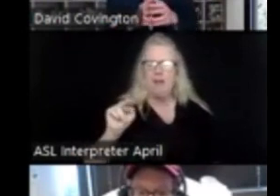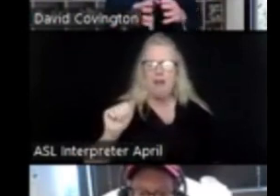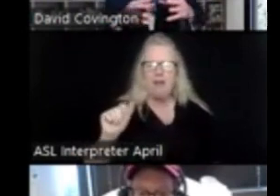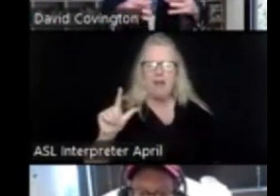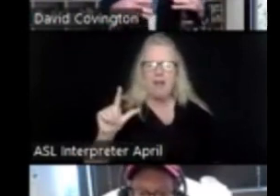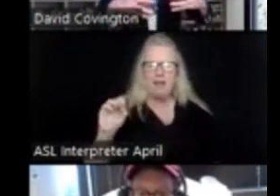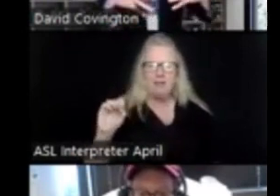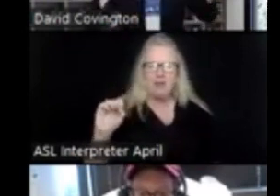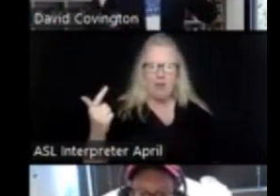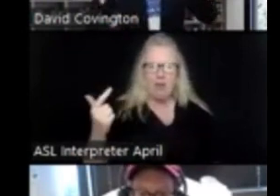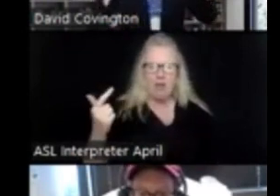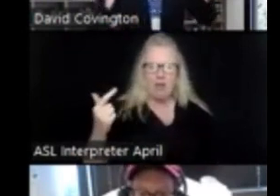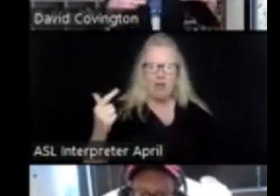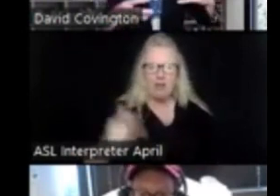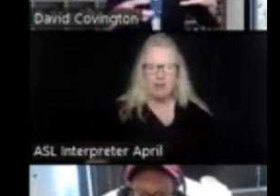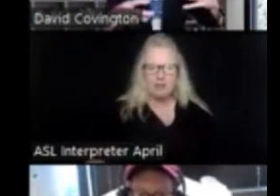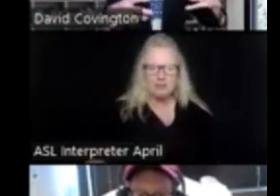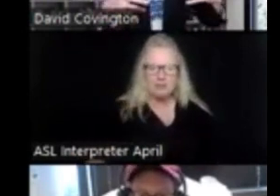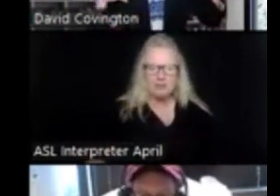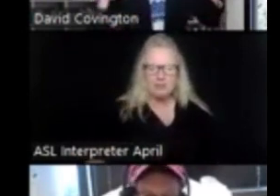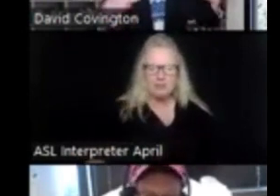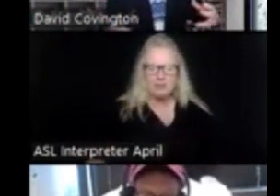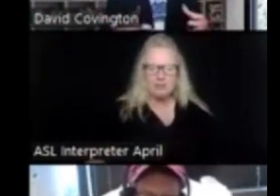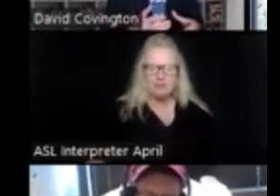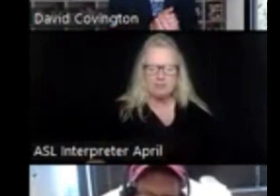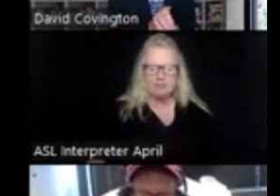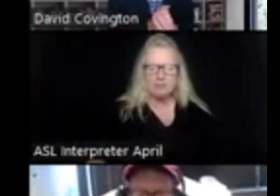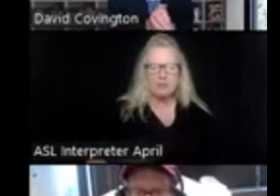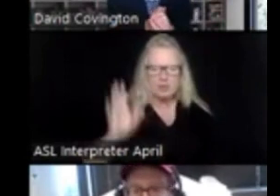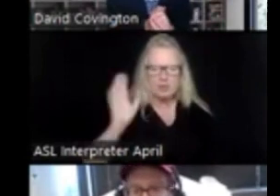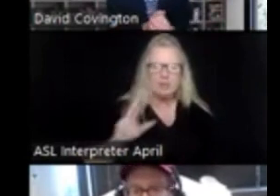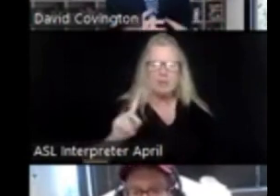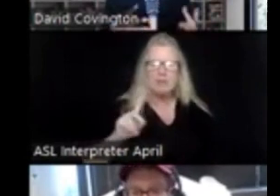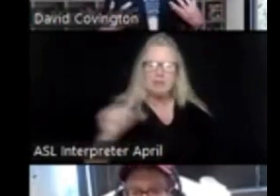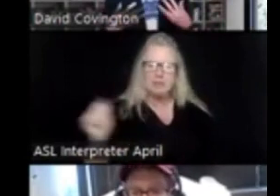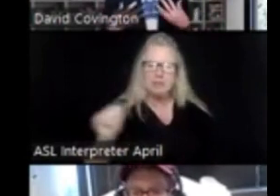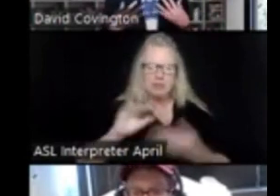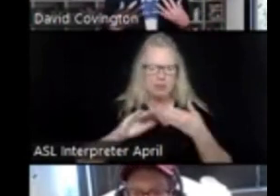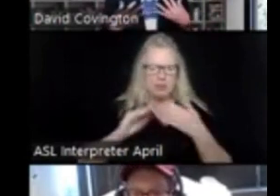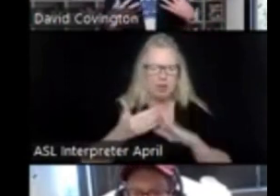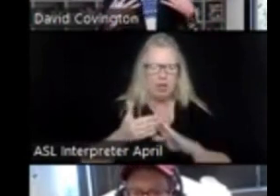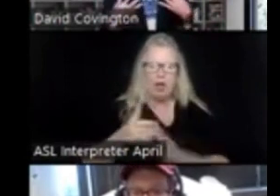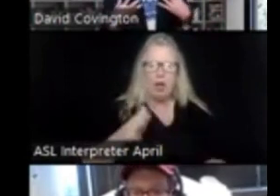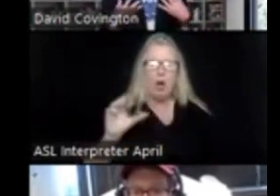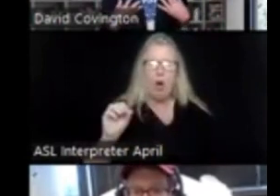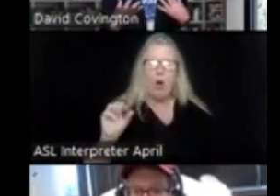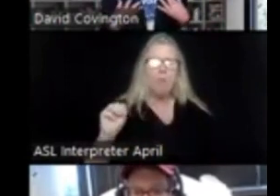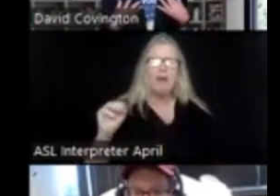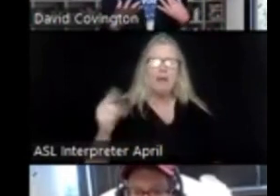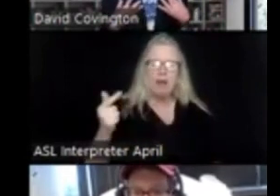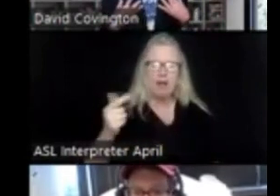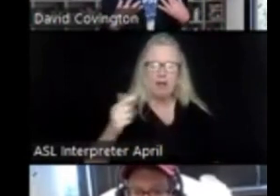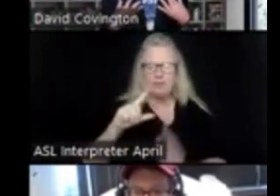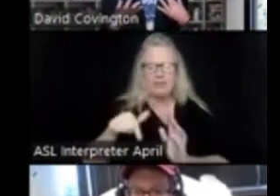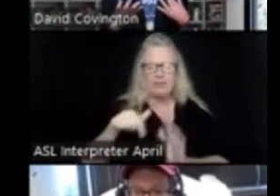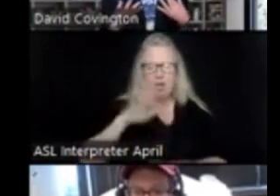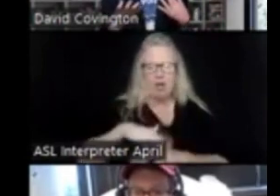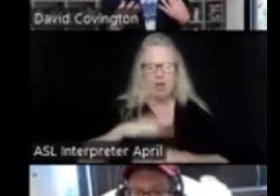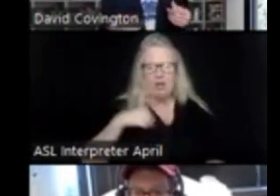AT THAT TIME, WHAT WAS CALLED THE DISABILITY COMMUNITY DID NOT SAY THIS IS ON US, WE HAVE TO TRY HARDER.